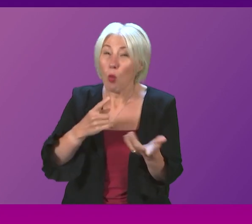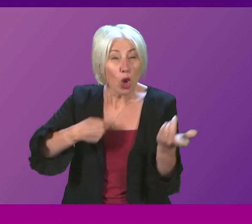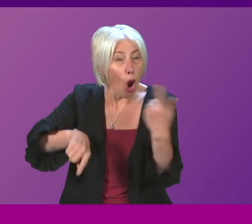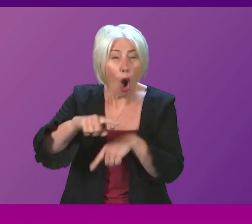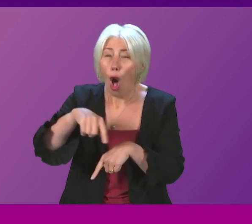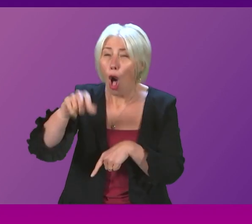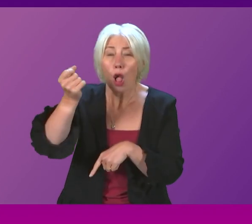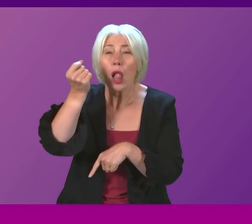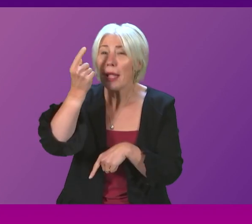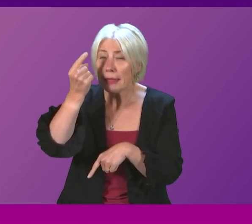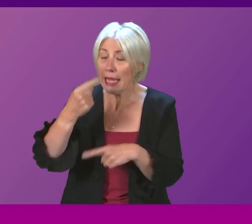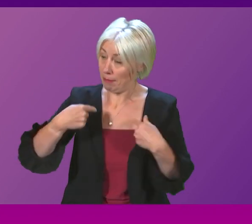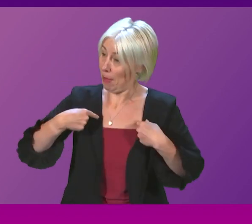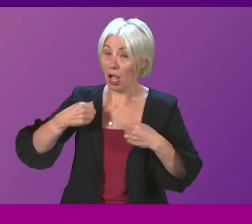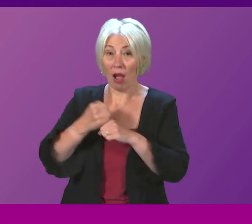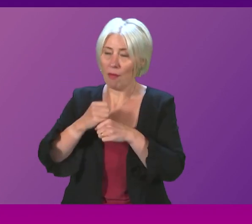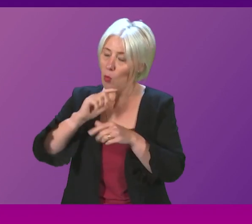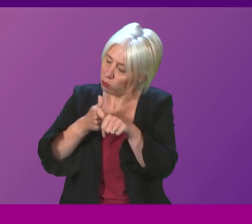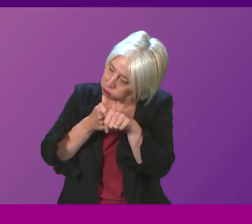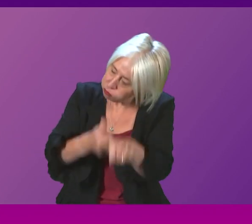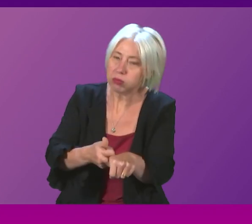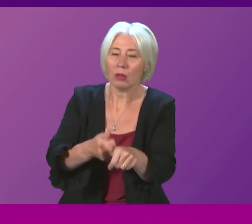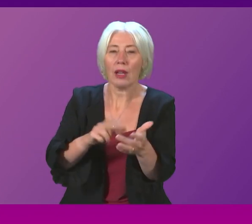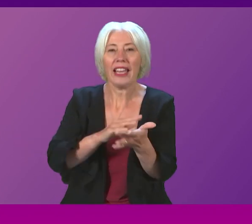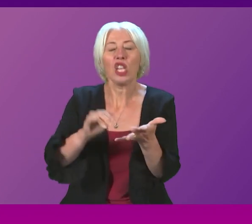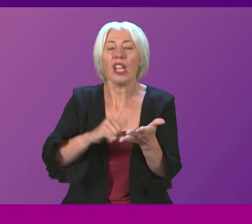We will continue to support people who work in our national health service, and we will